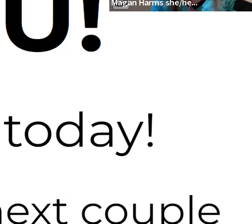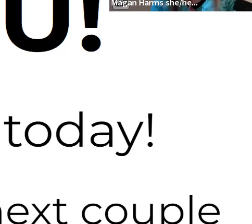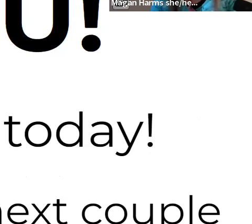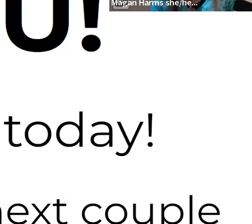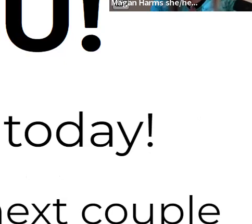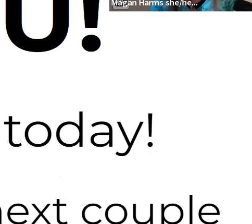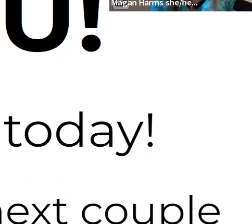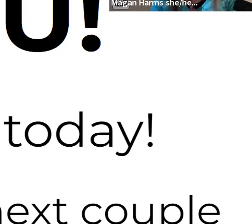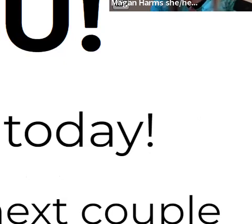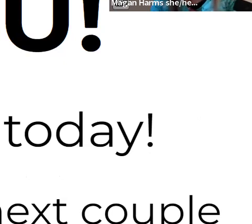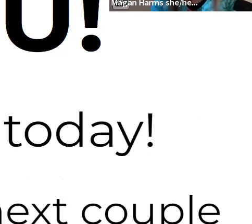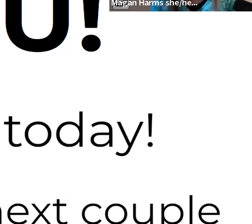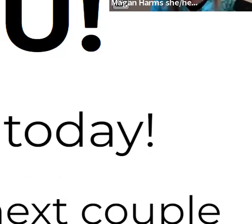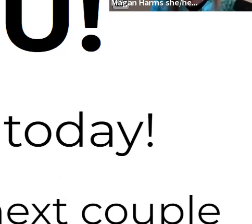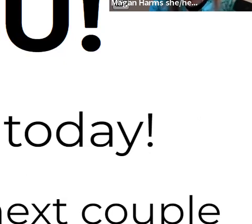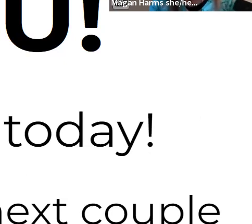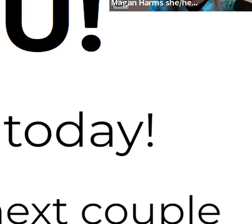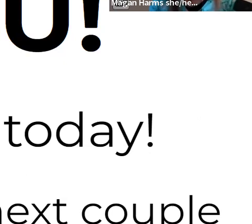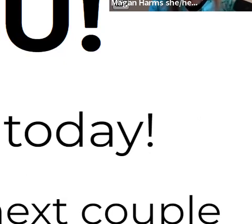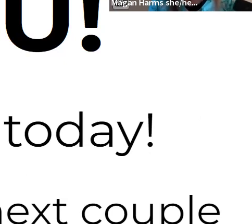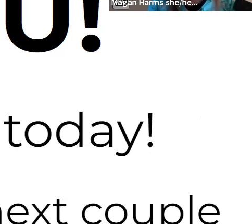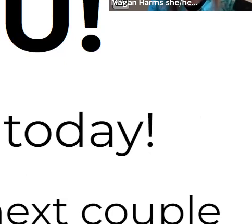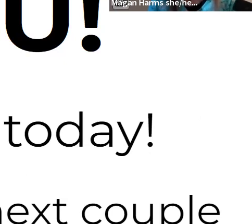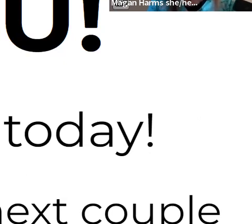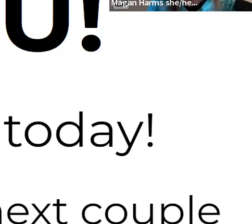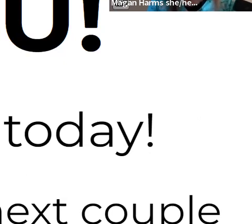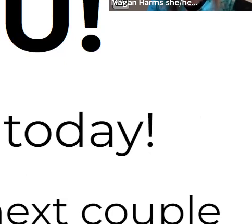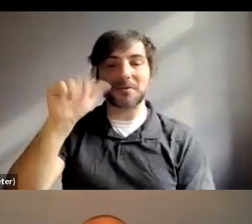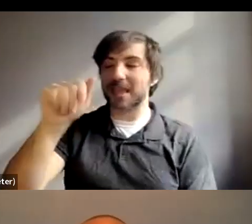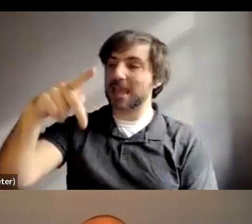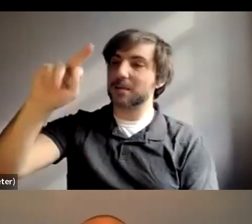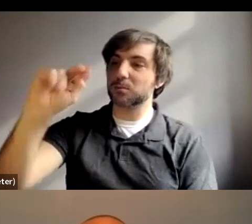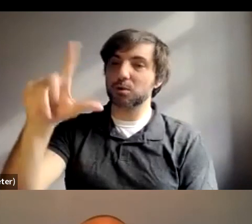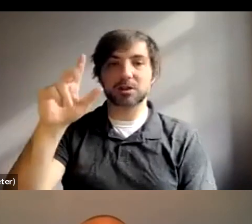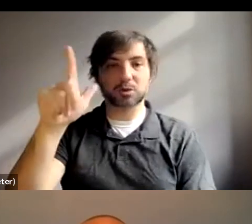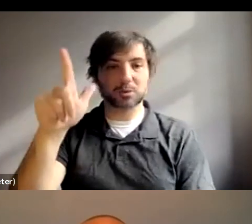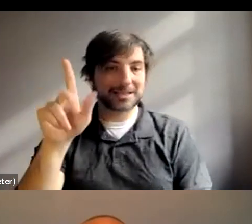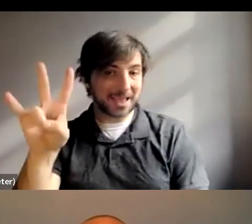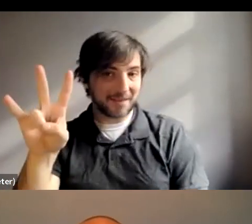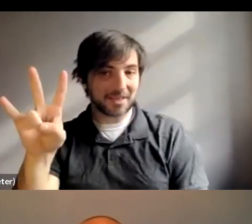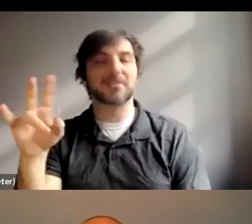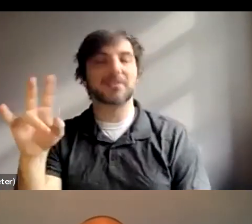. Rehope to see you on the 27th. Don't forget you will be getting an e-mail